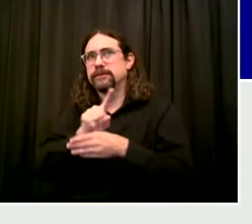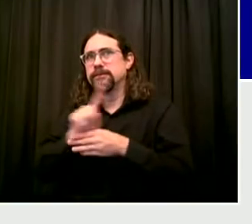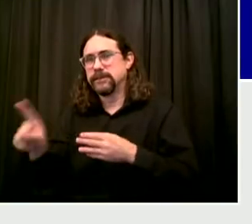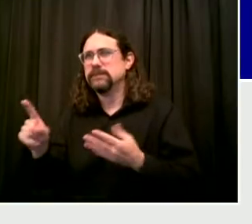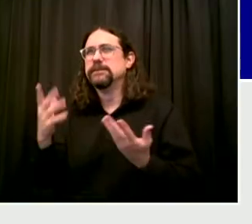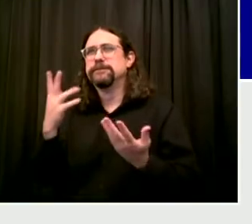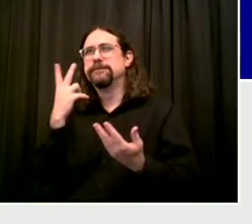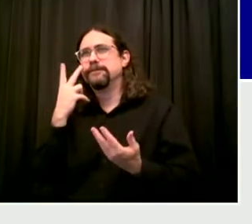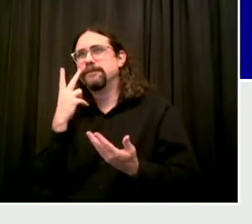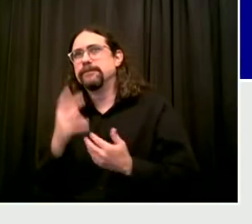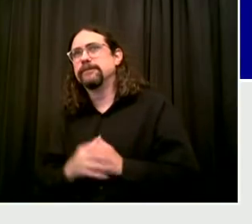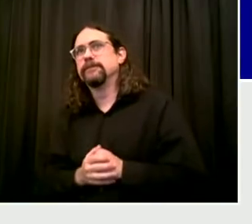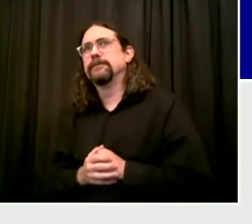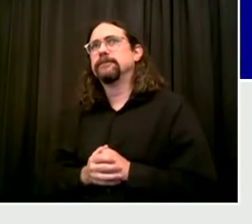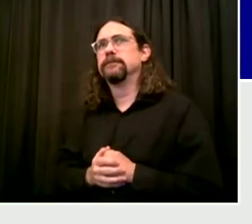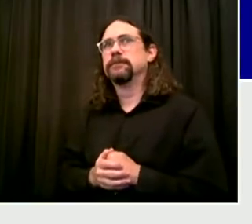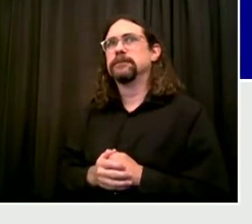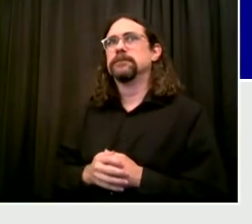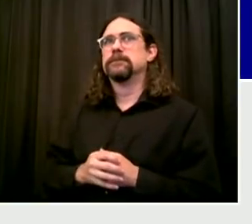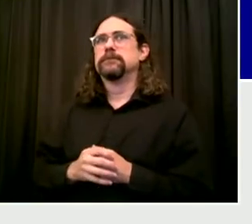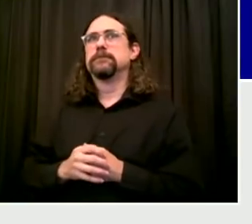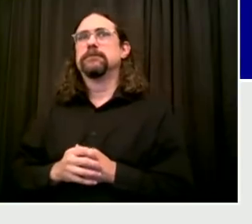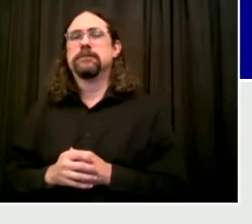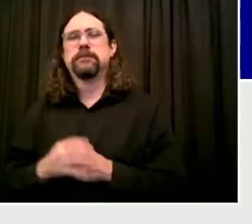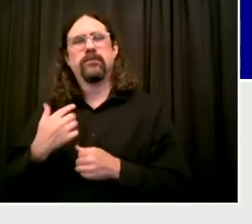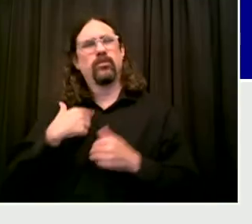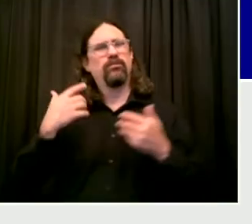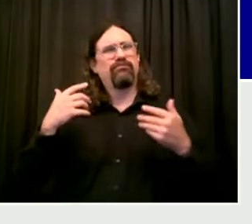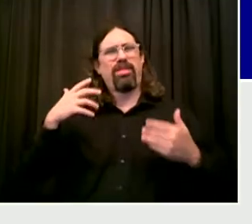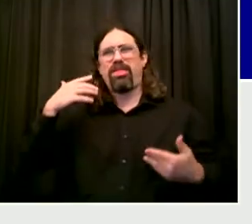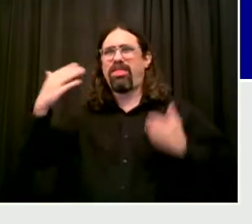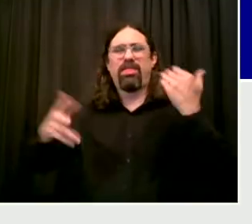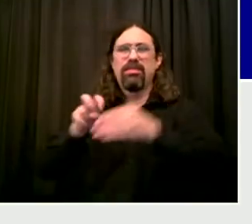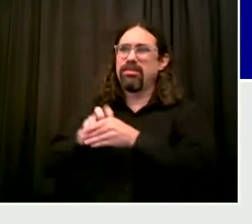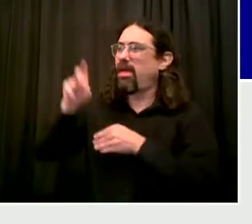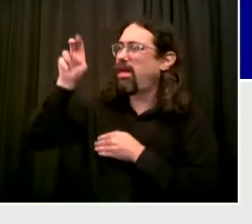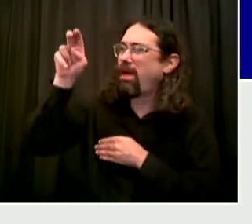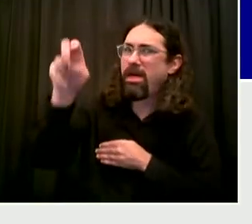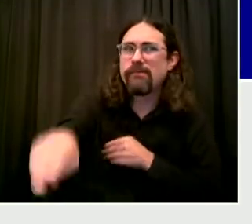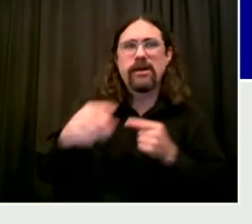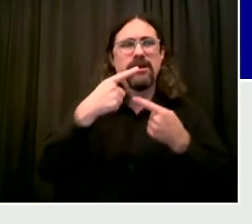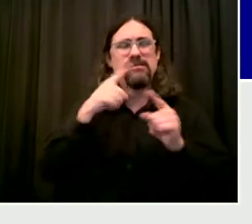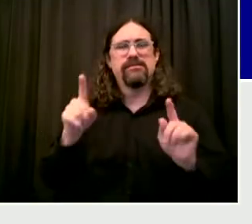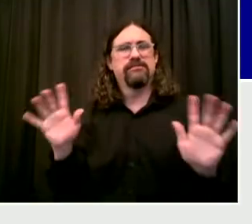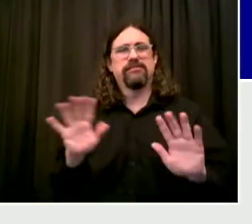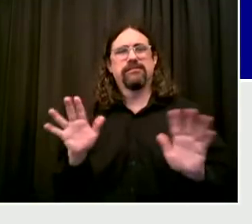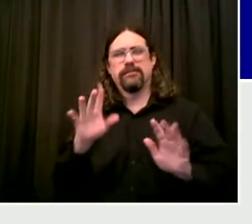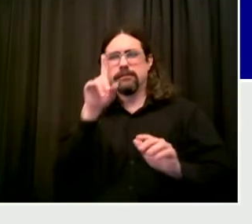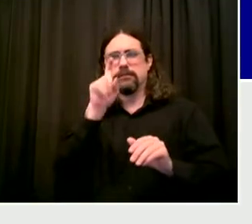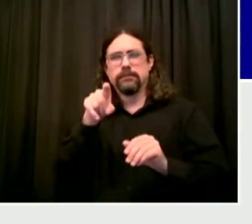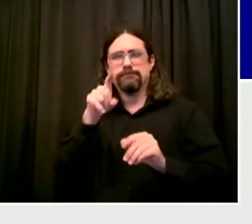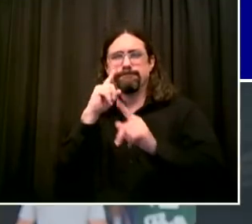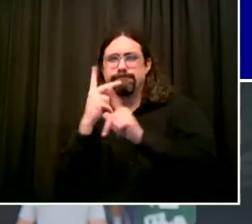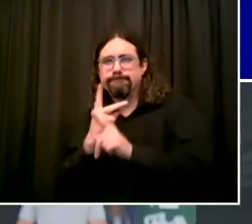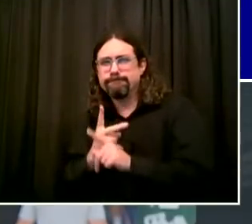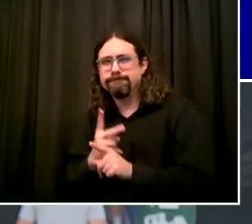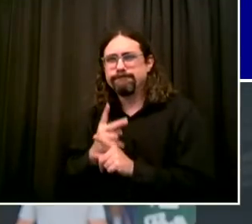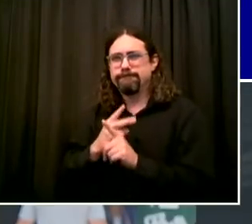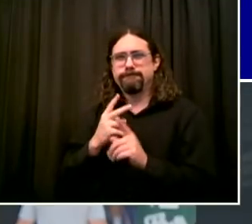WLLI E BUPS AND DOWNS AND MODIFICATIONS AND THIS IS NOW AFTER STEADY PROGRESS WHERE WE SAY THERE IS ONE PIECE AND WE